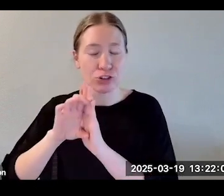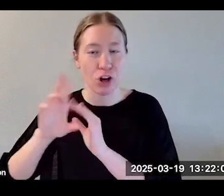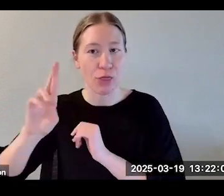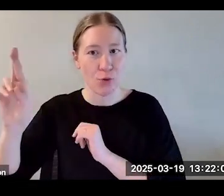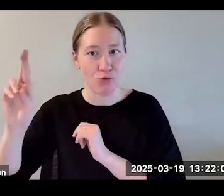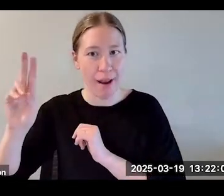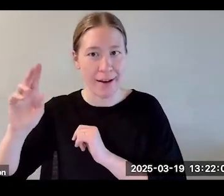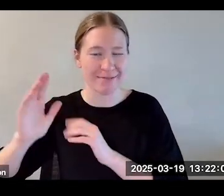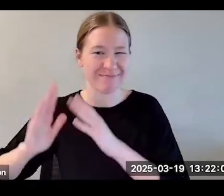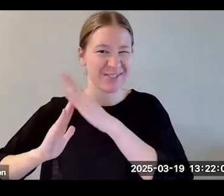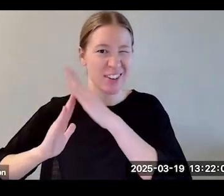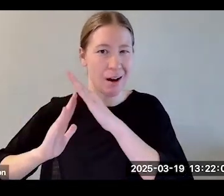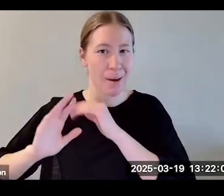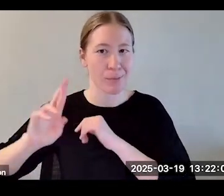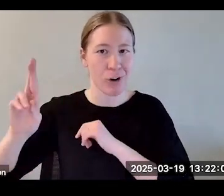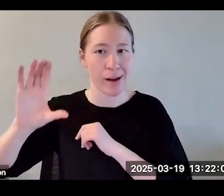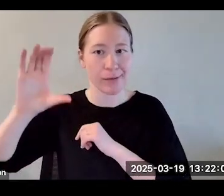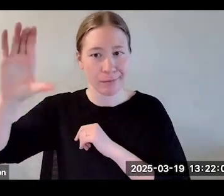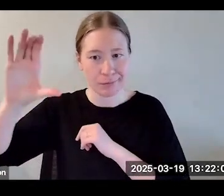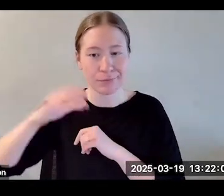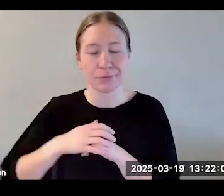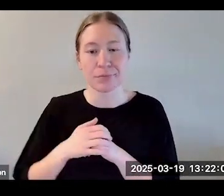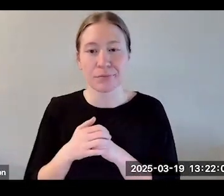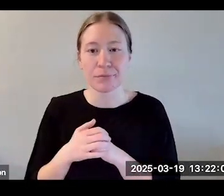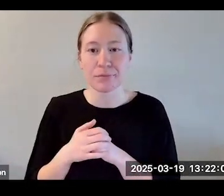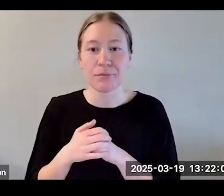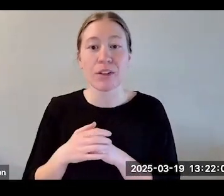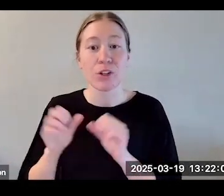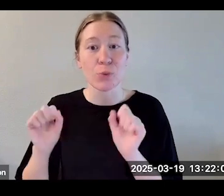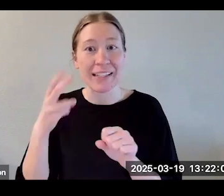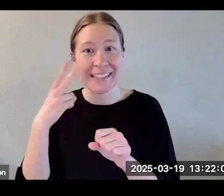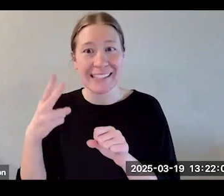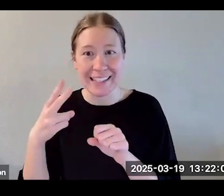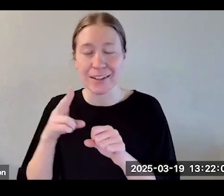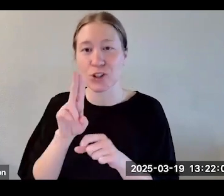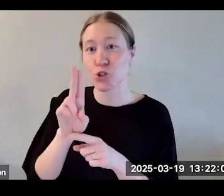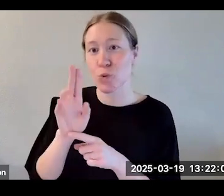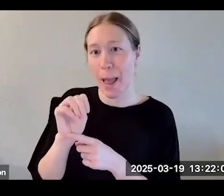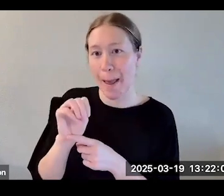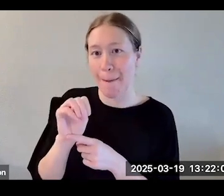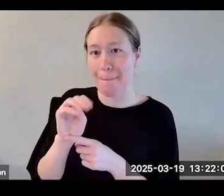is some text in Google Docs, and U-M Branded Colors is highlighted.